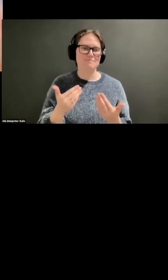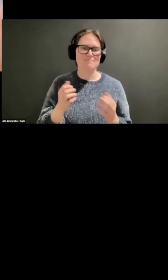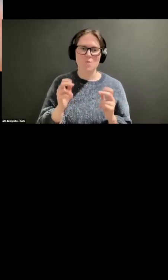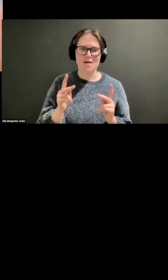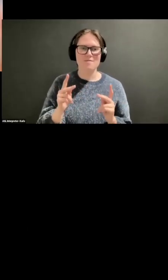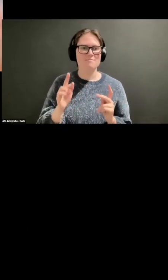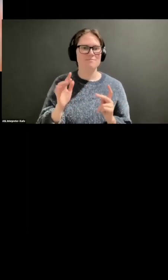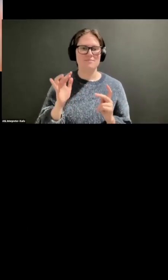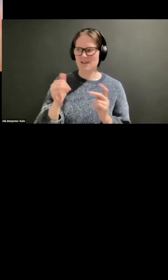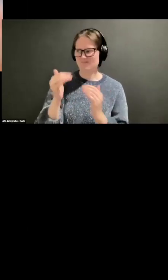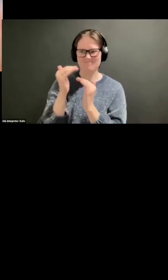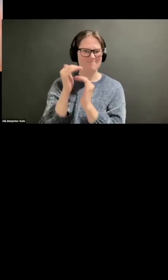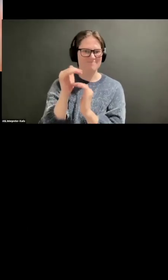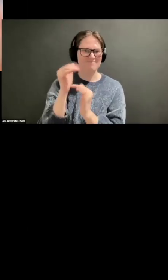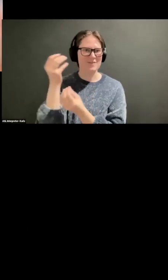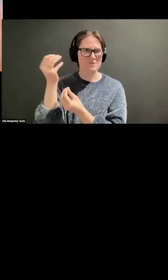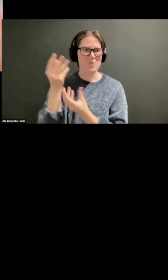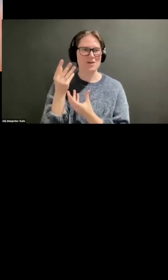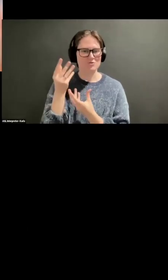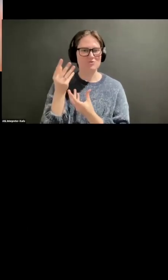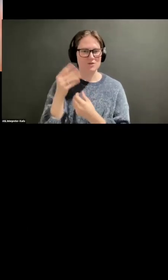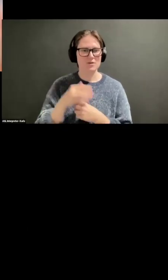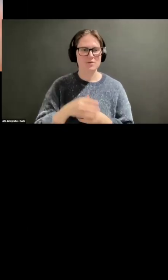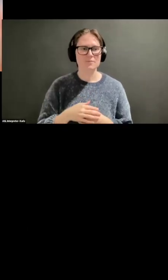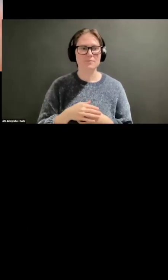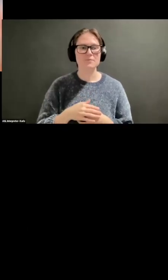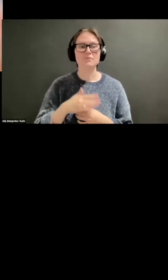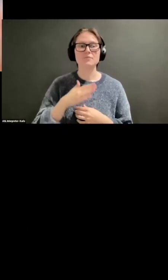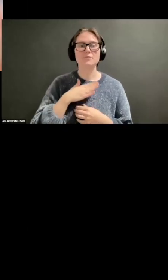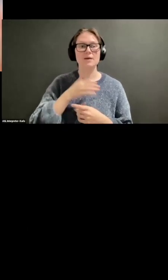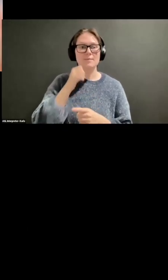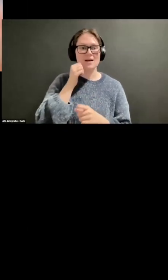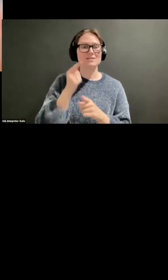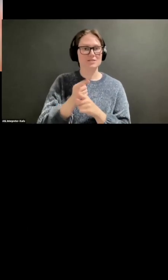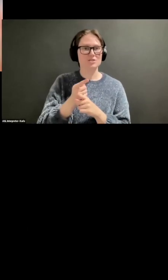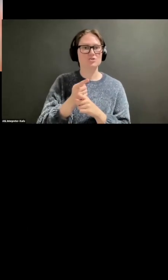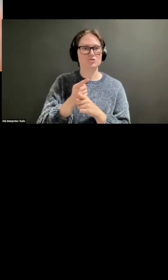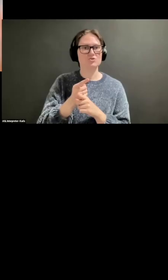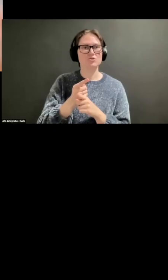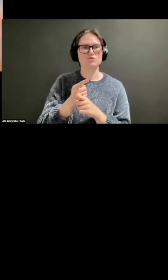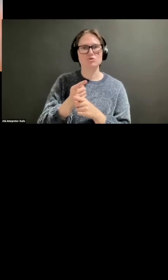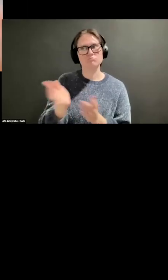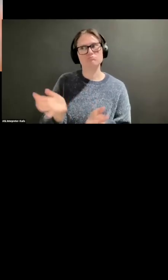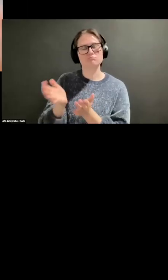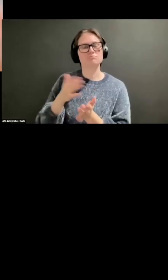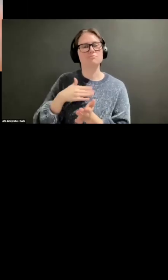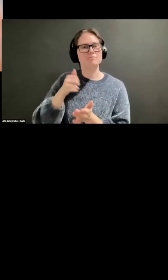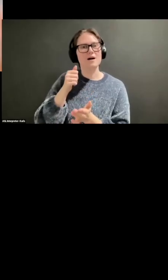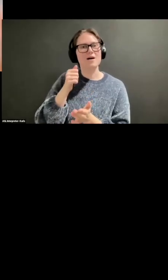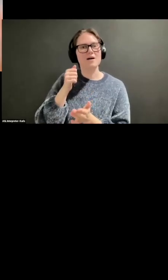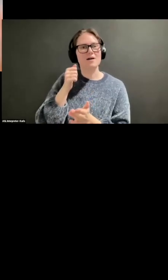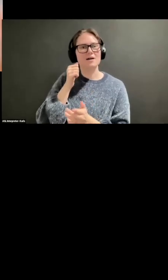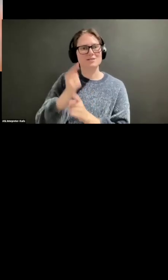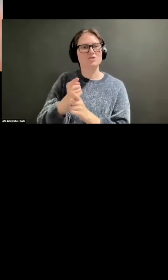I had. My sister sent my brother-in-law to target to go get all the baby things for a four-month-old